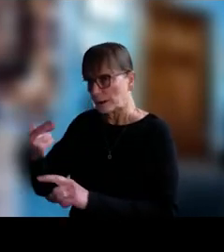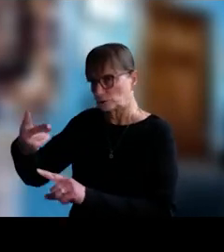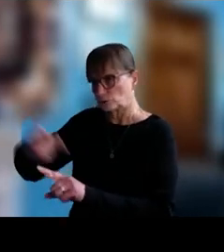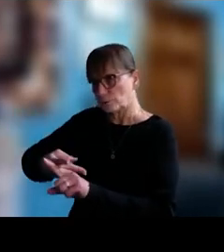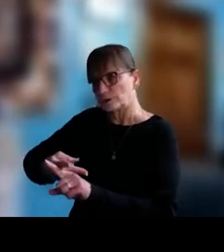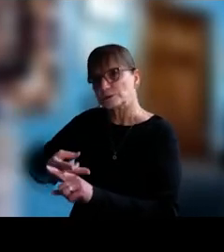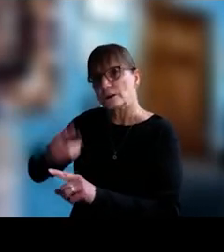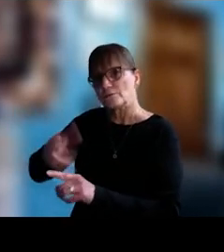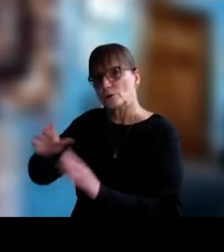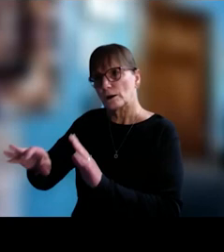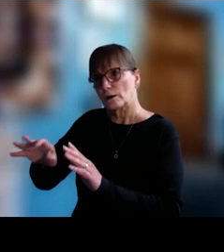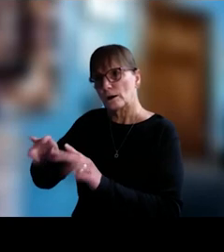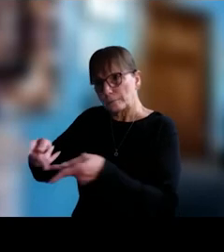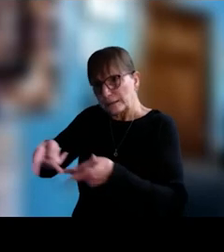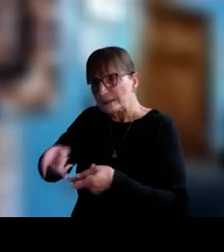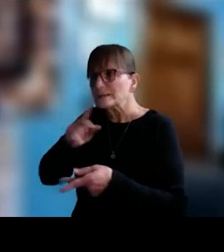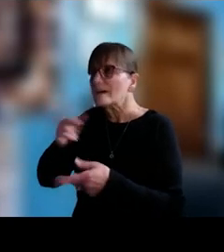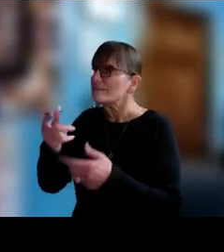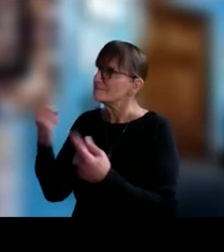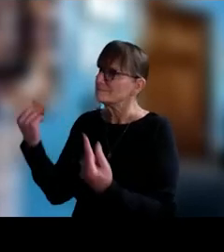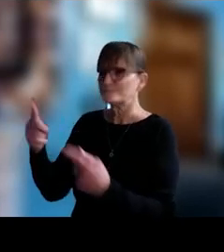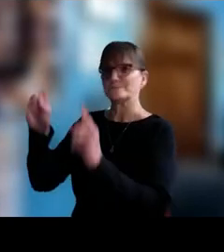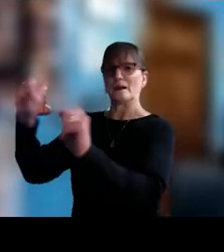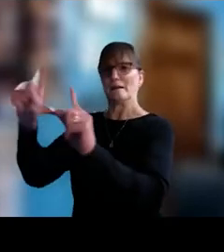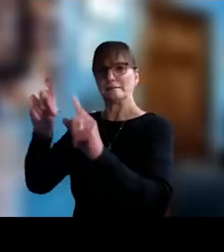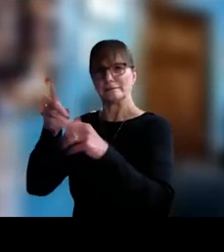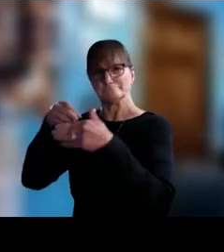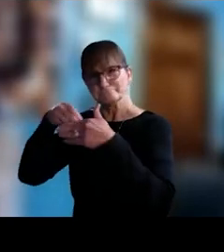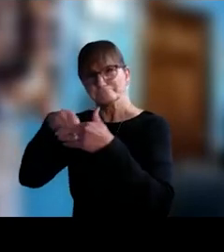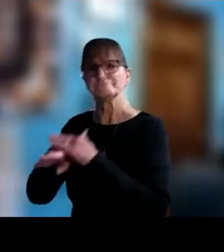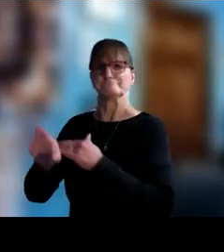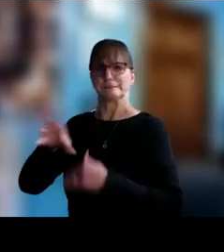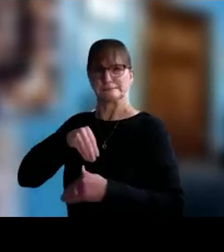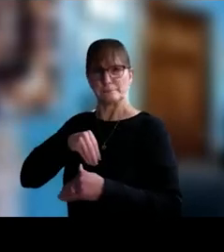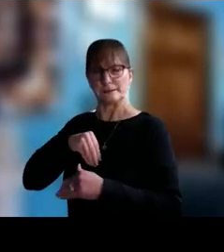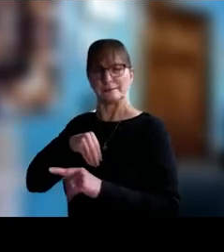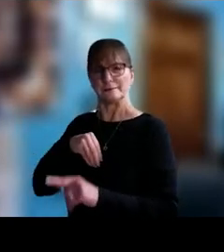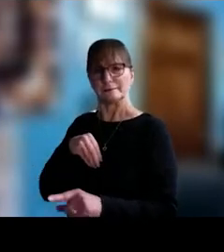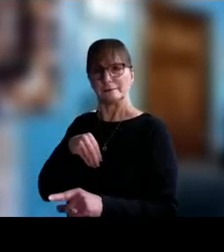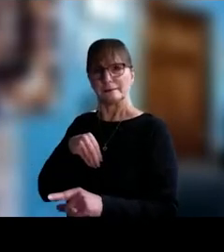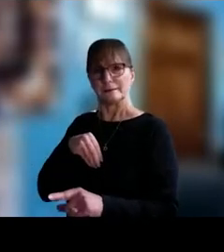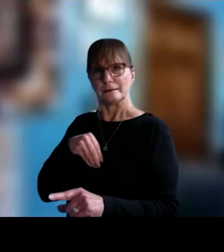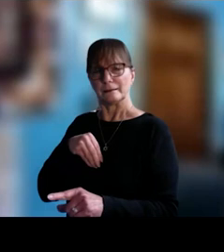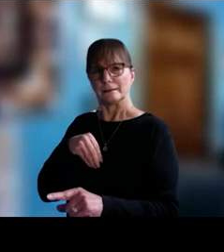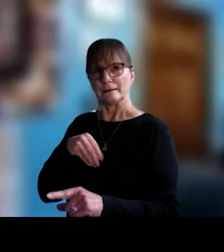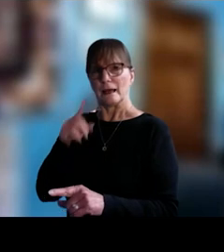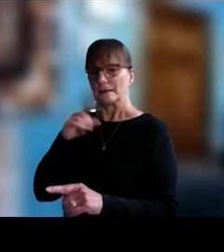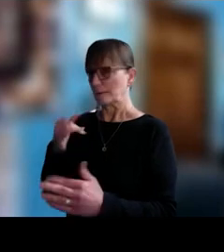I finally got in a place up the road, and I'm just waiting right now.